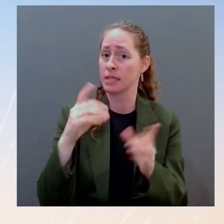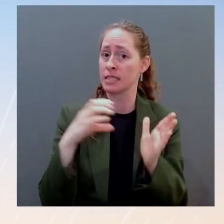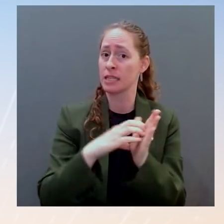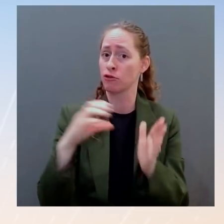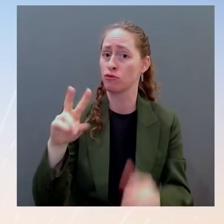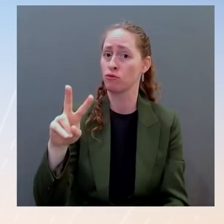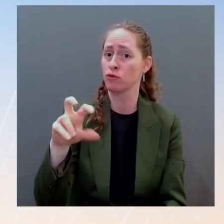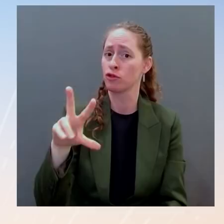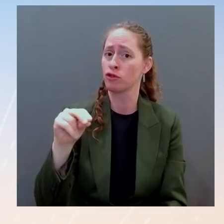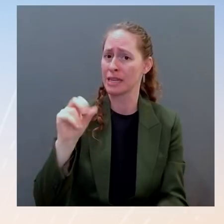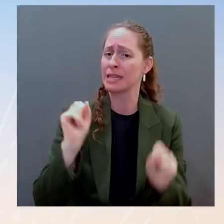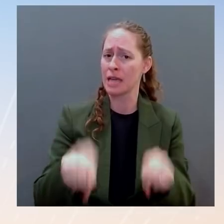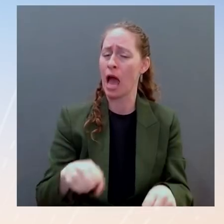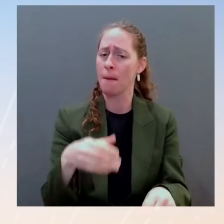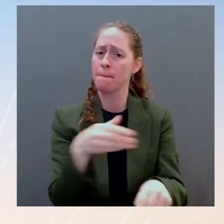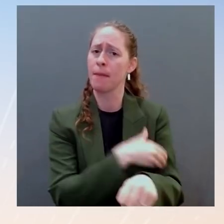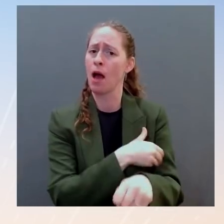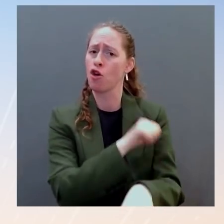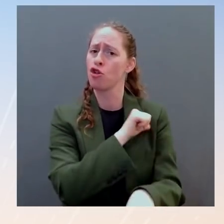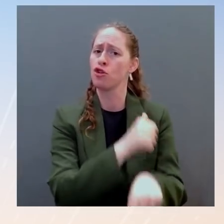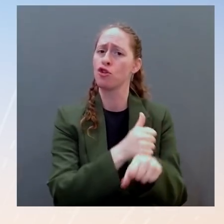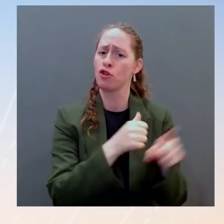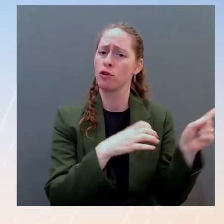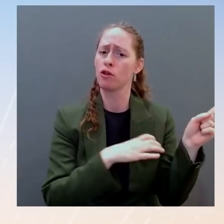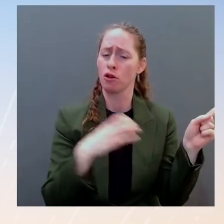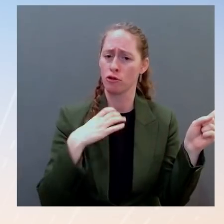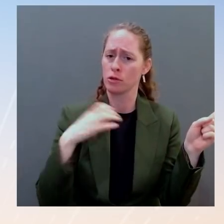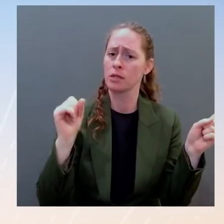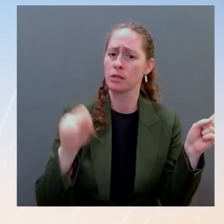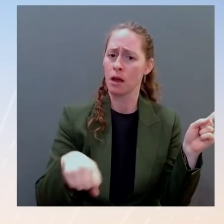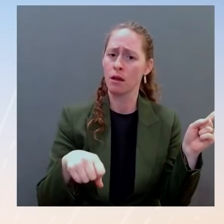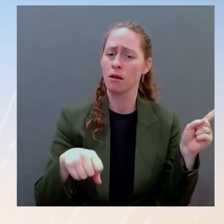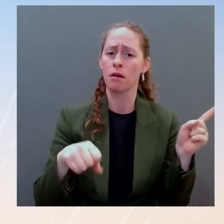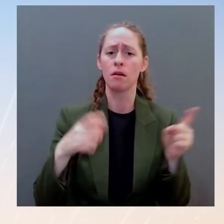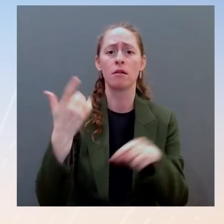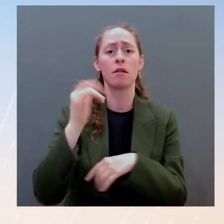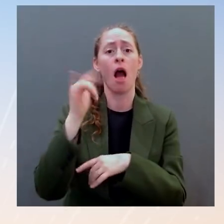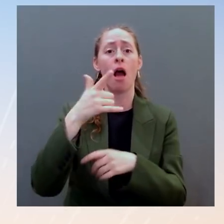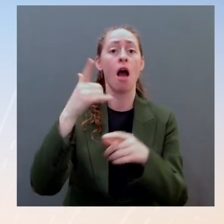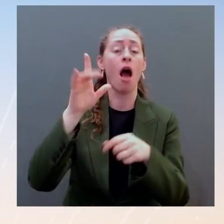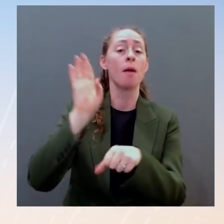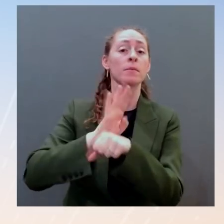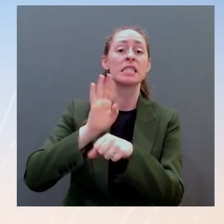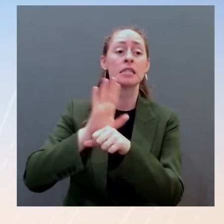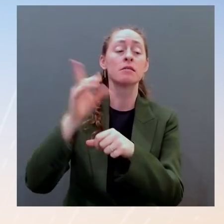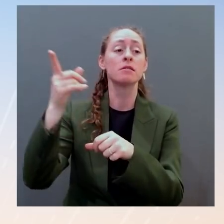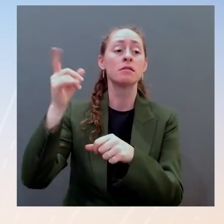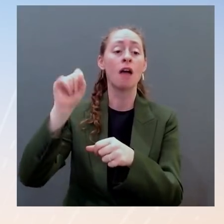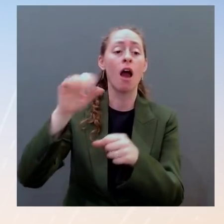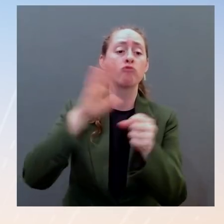And the President is encouraged by the bipartisan support for -- or engagement in those efforts.